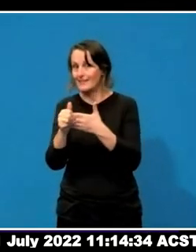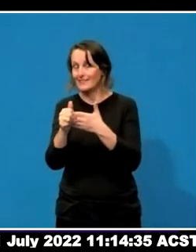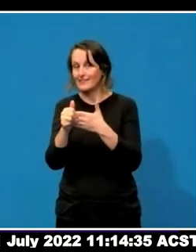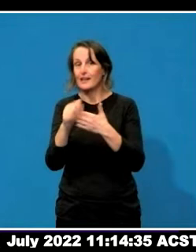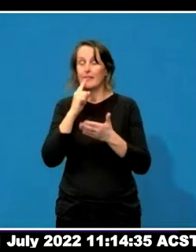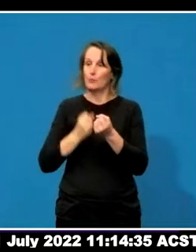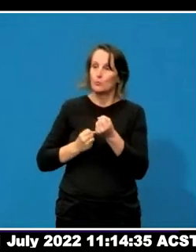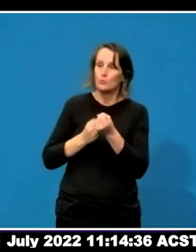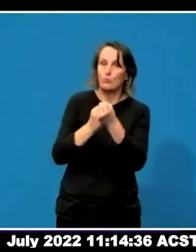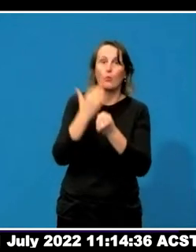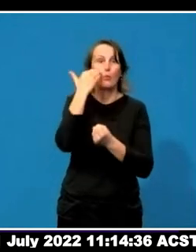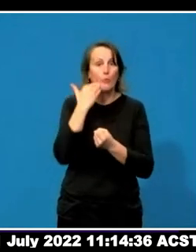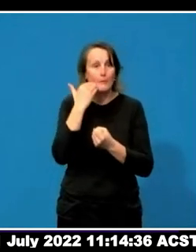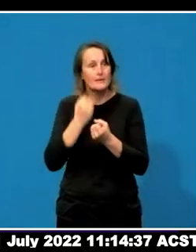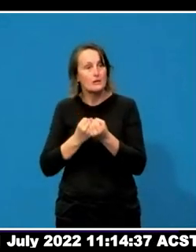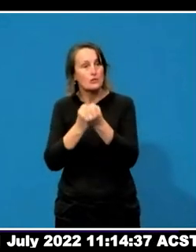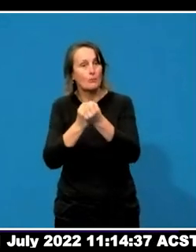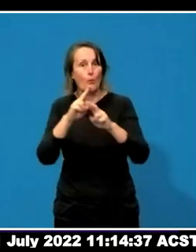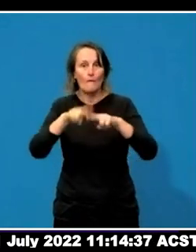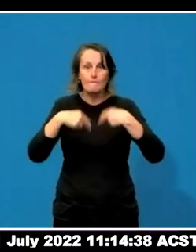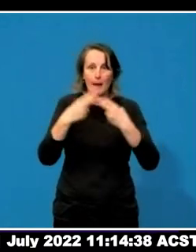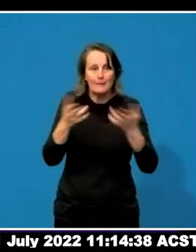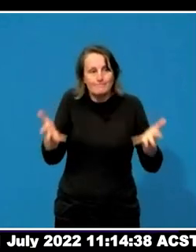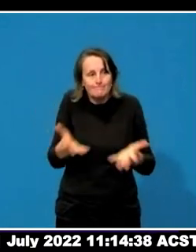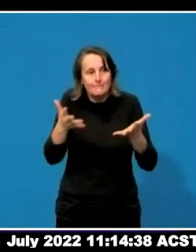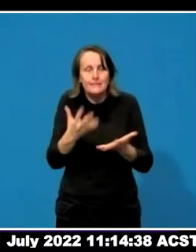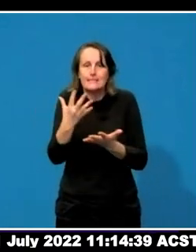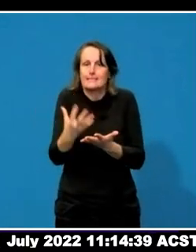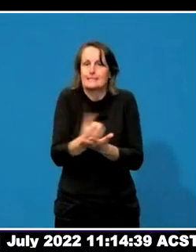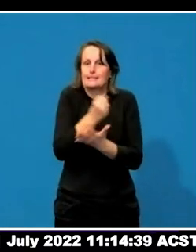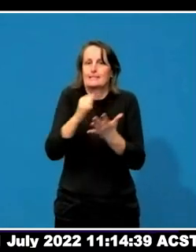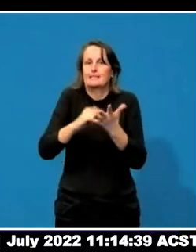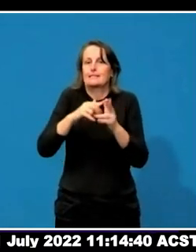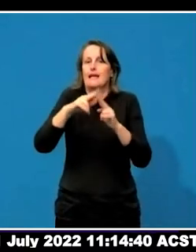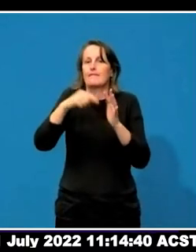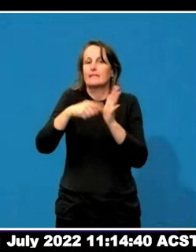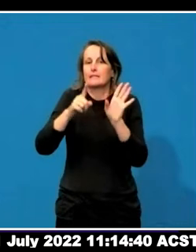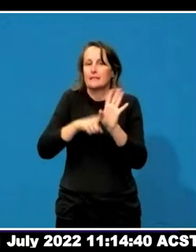families by encouraging safety and wellbeing and fosters leadership and financial